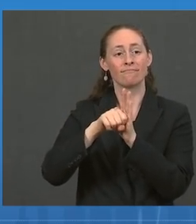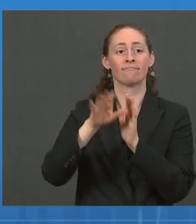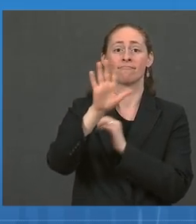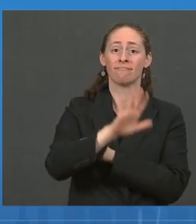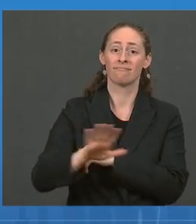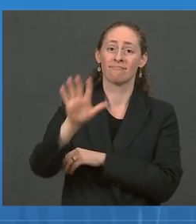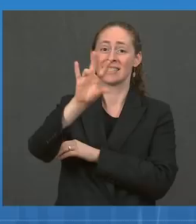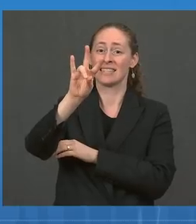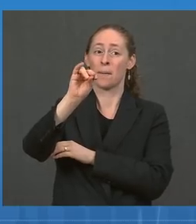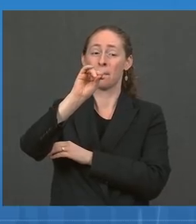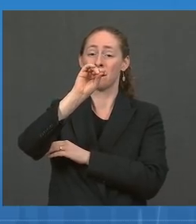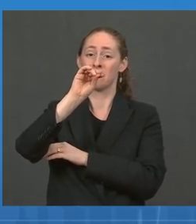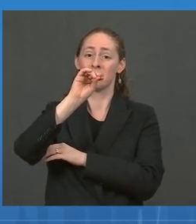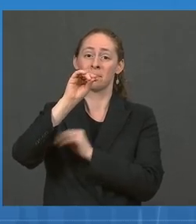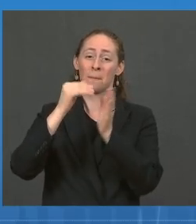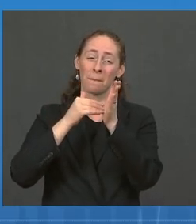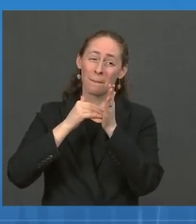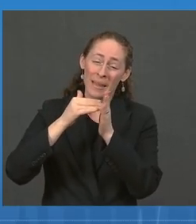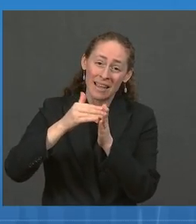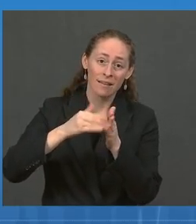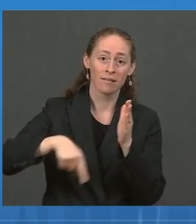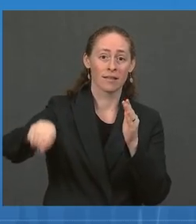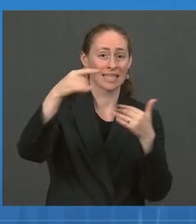in this country who have not been vaccinated.